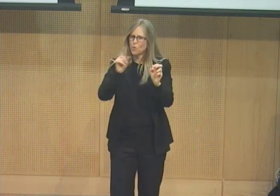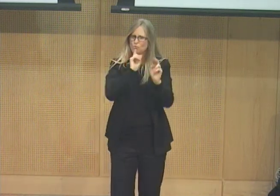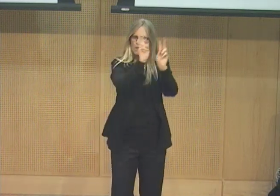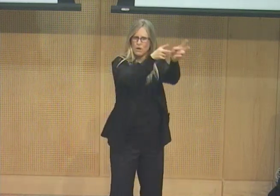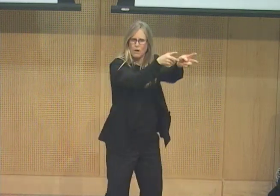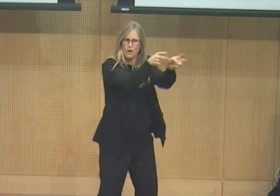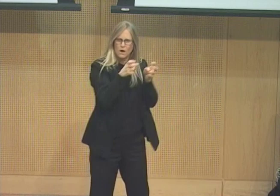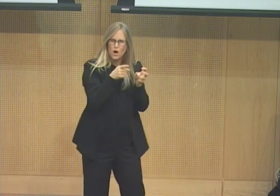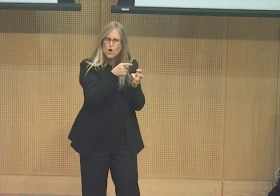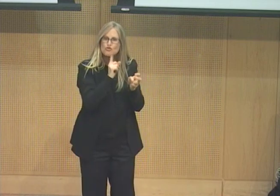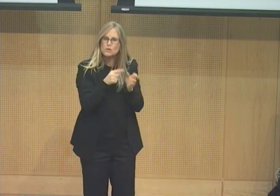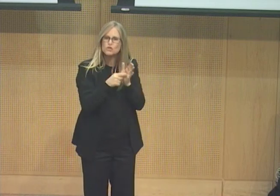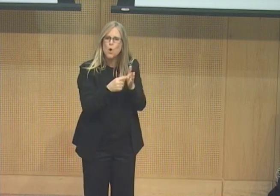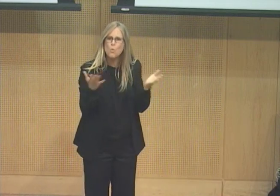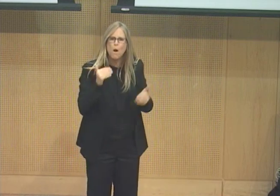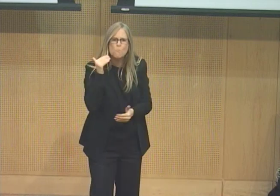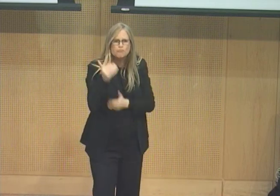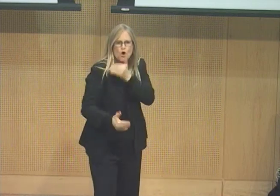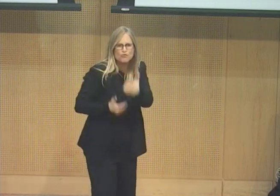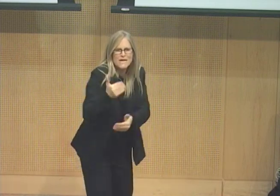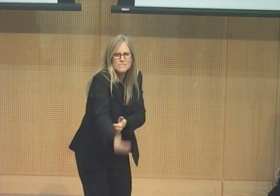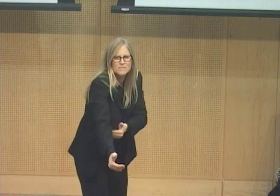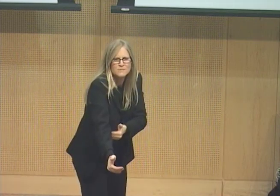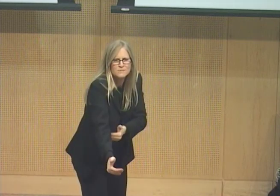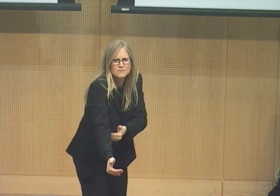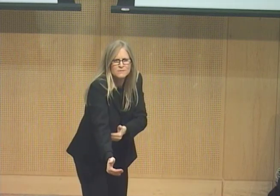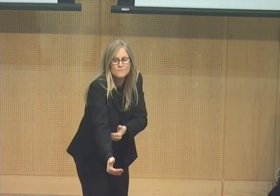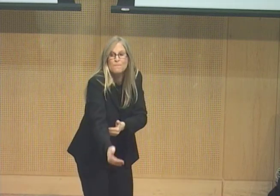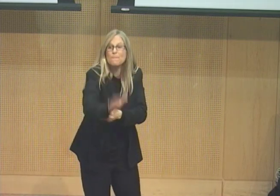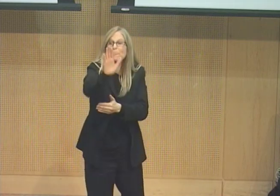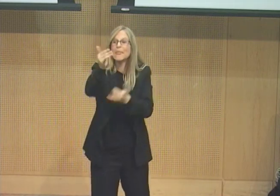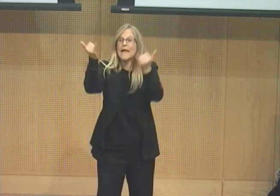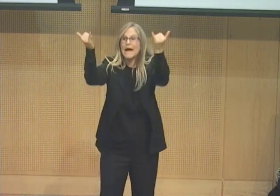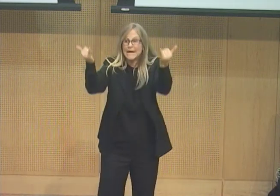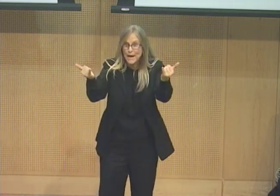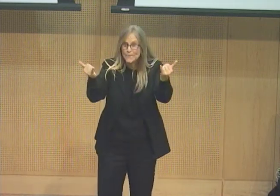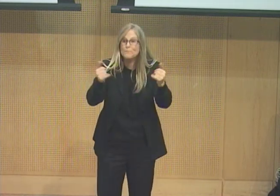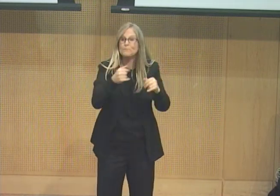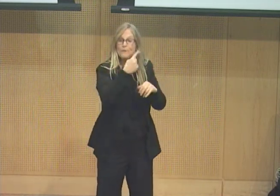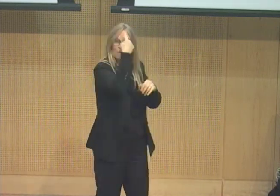so really, that phrase is being borrowed to show progress